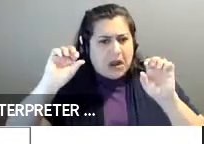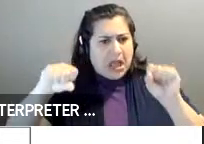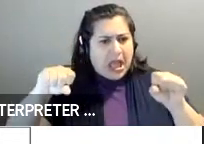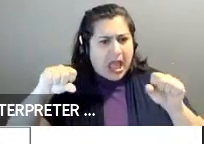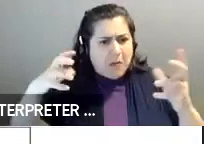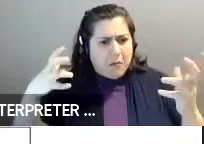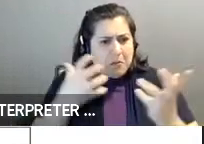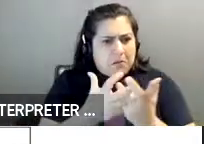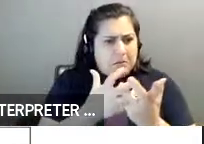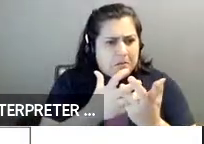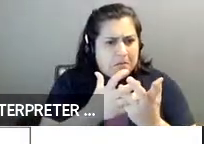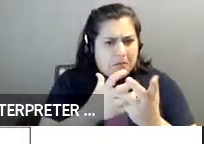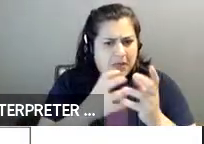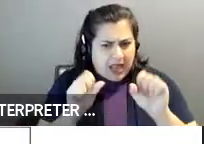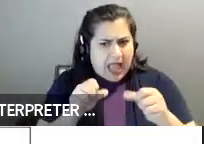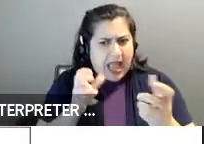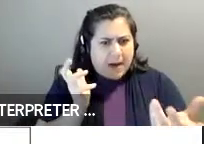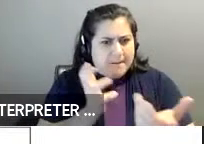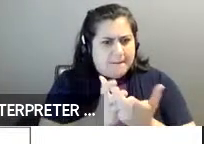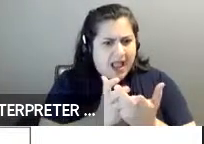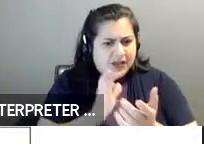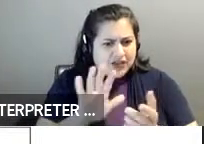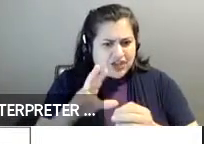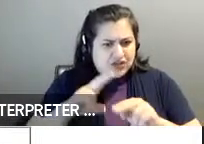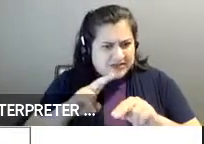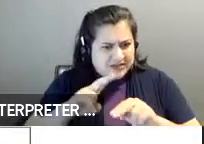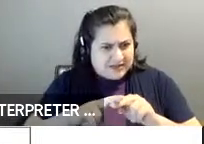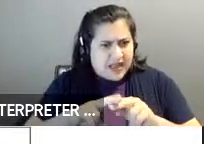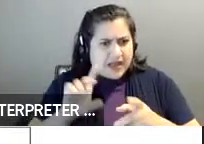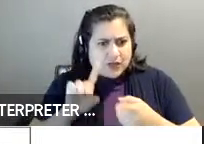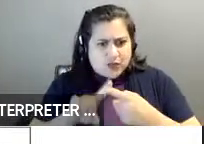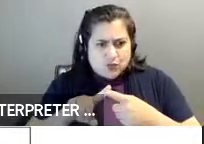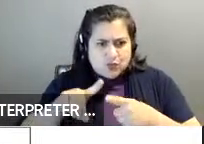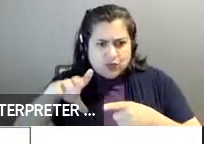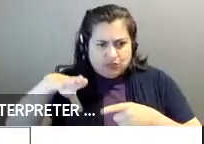a sense would be able to match their seat height to the transfer surface given that